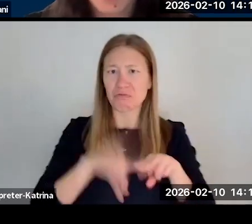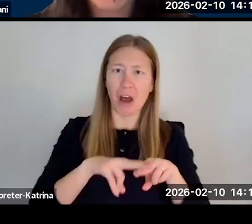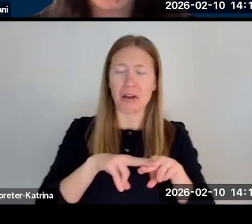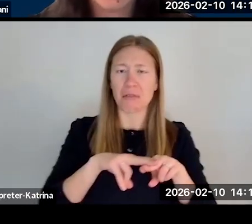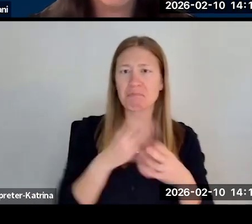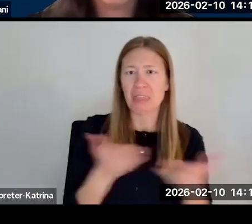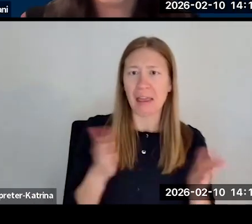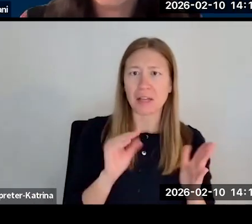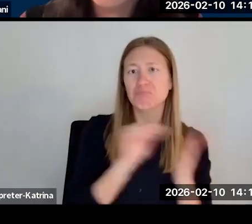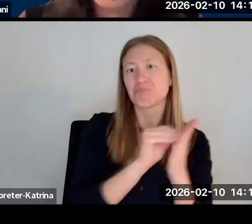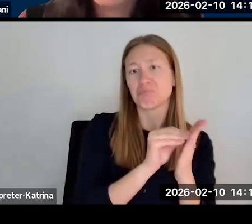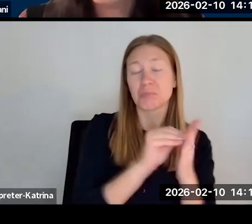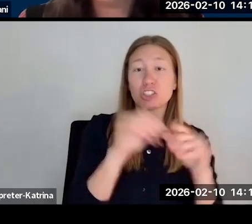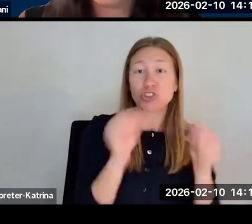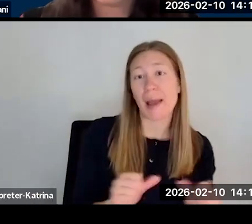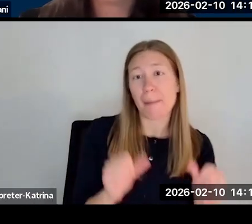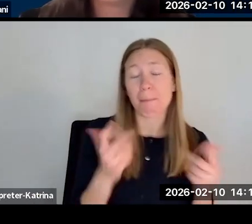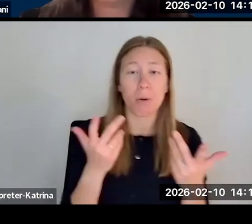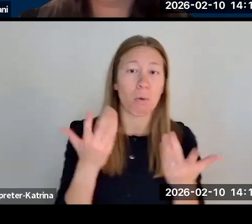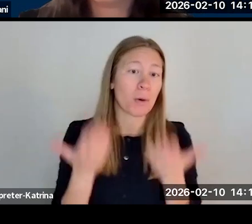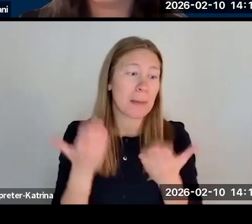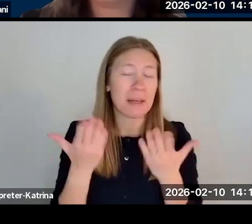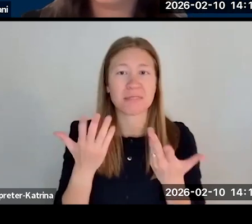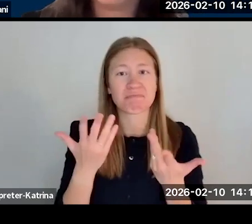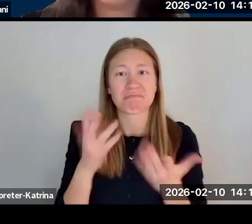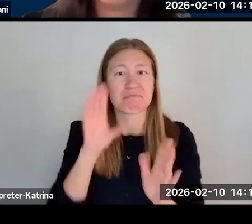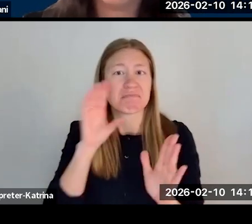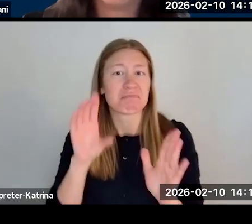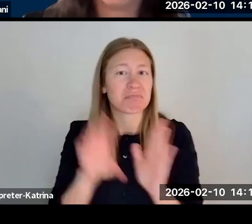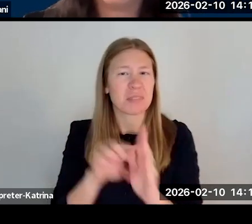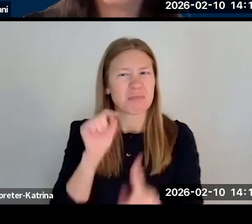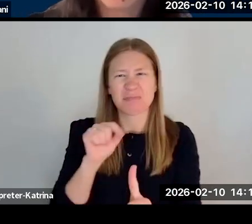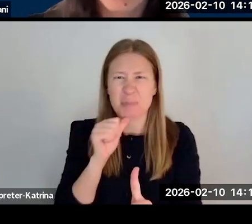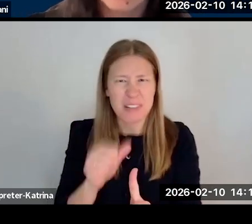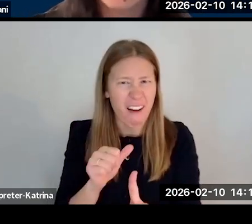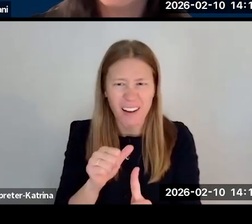or graphics that don't really convey any useful information to the audience.